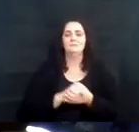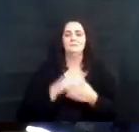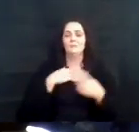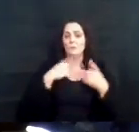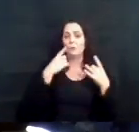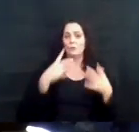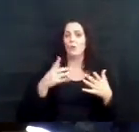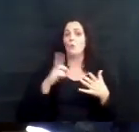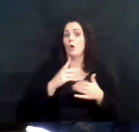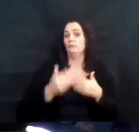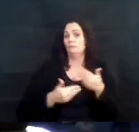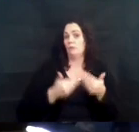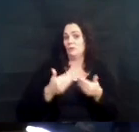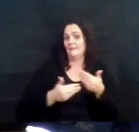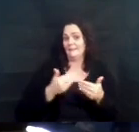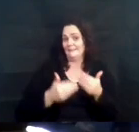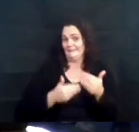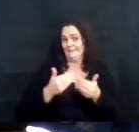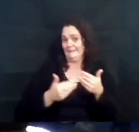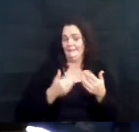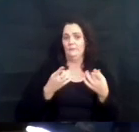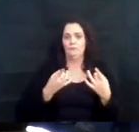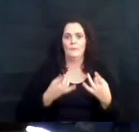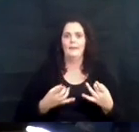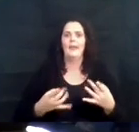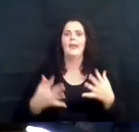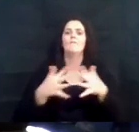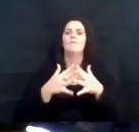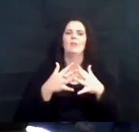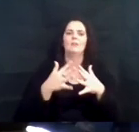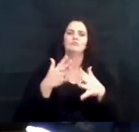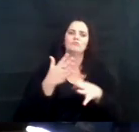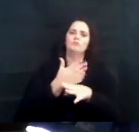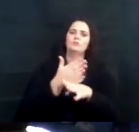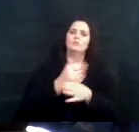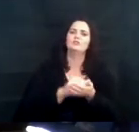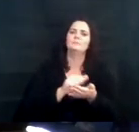of setting up for this for this workshop and how you can get your